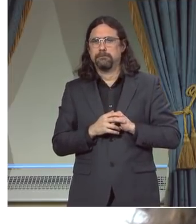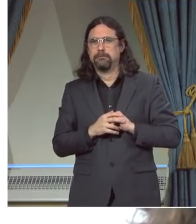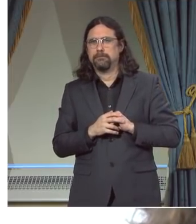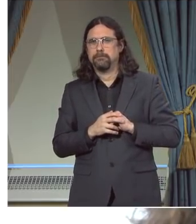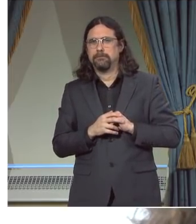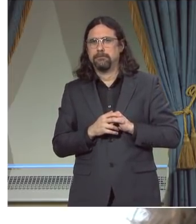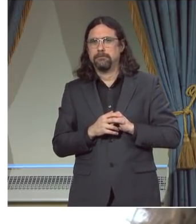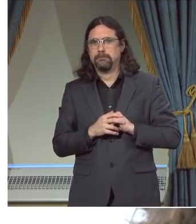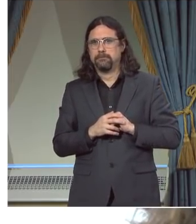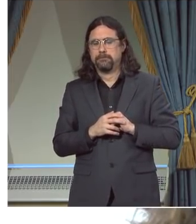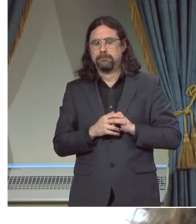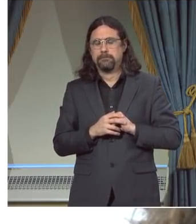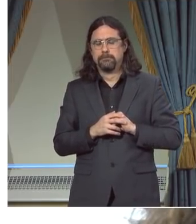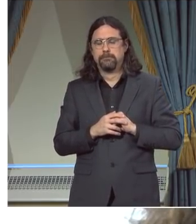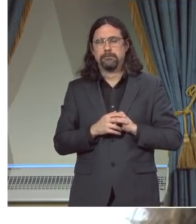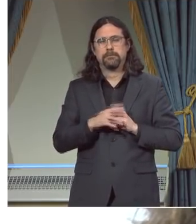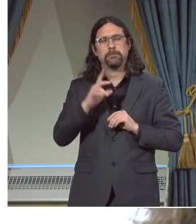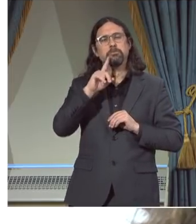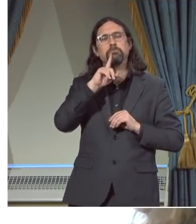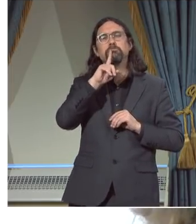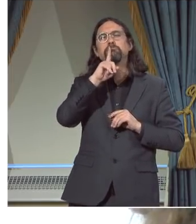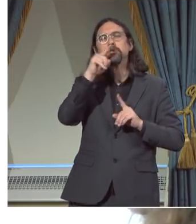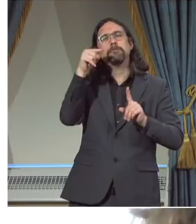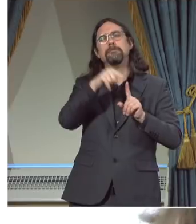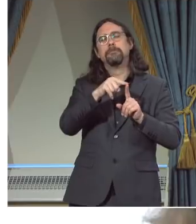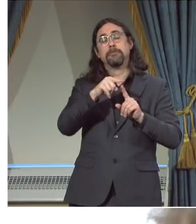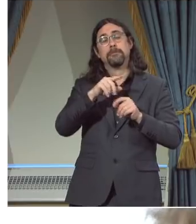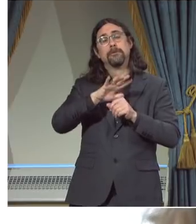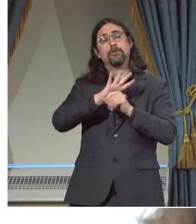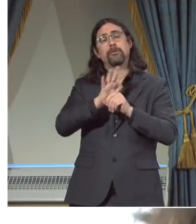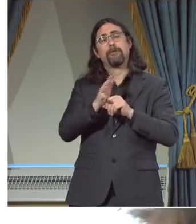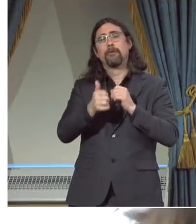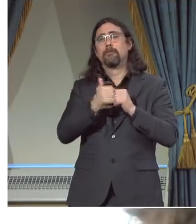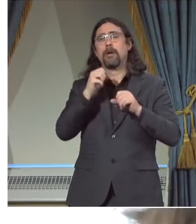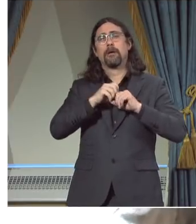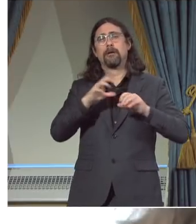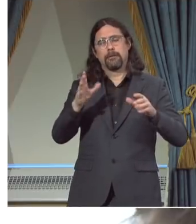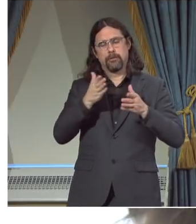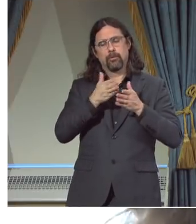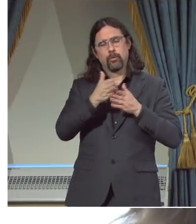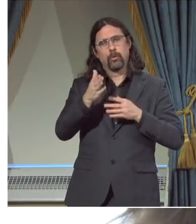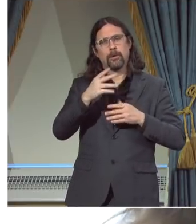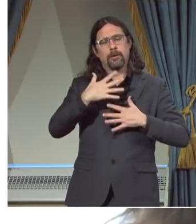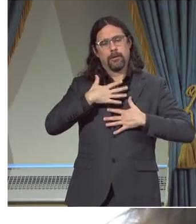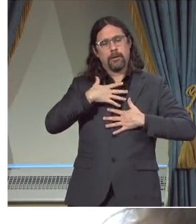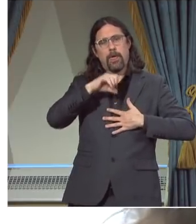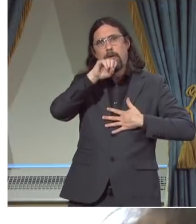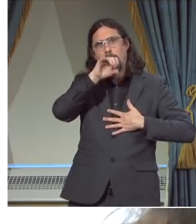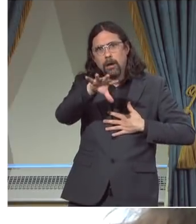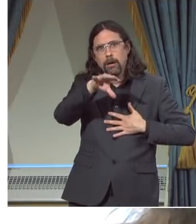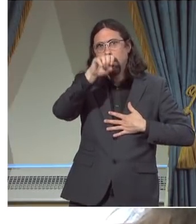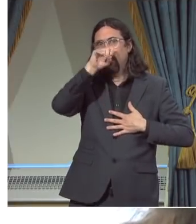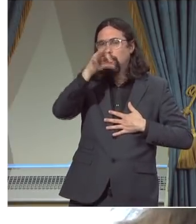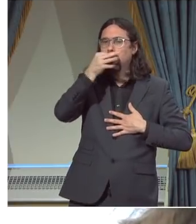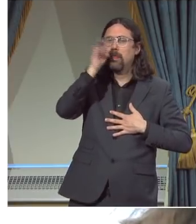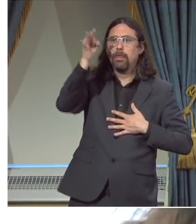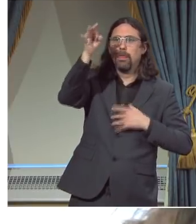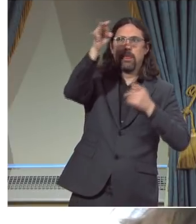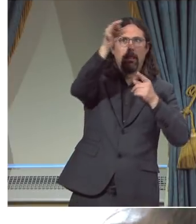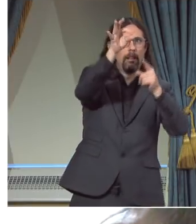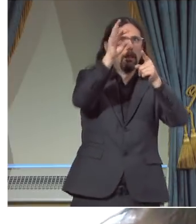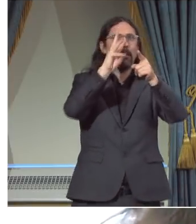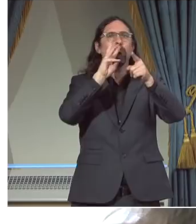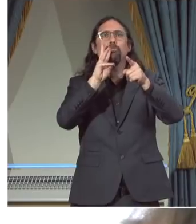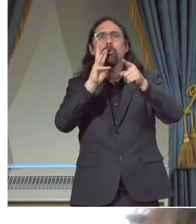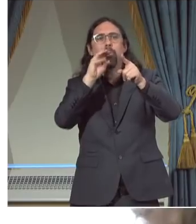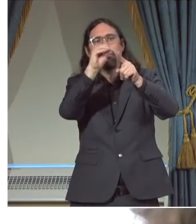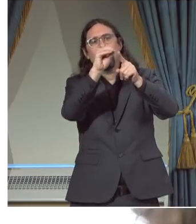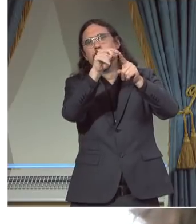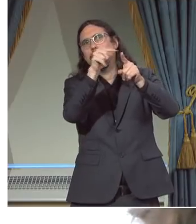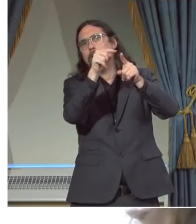YOU THAT THE